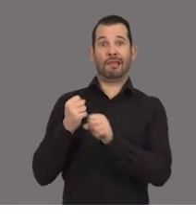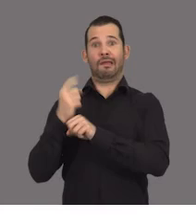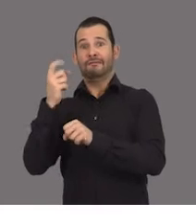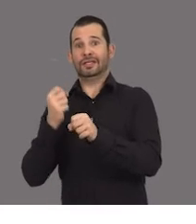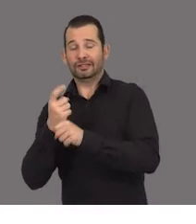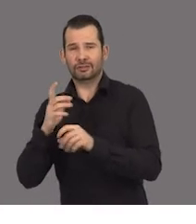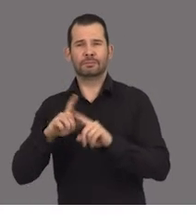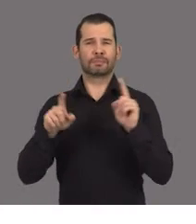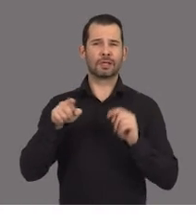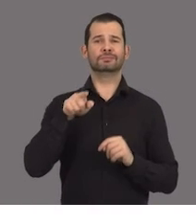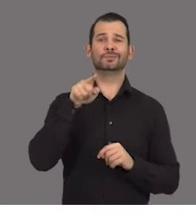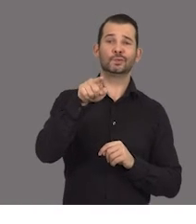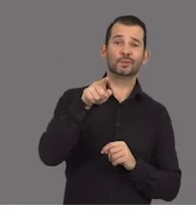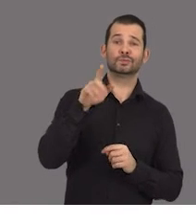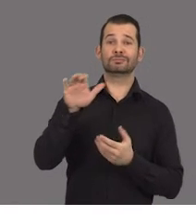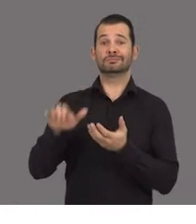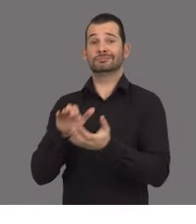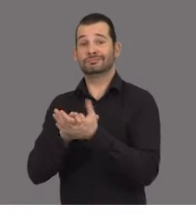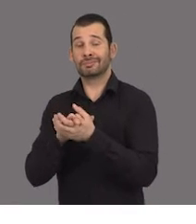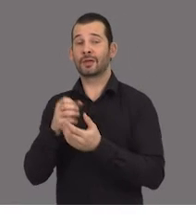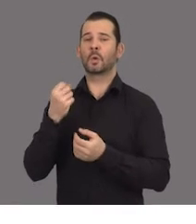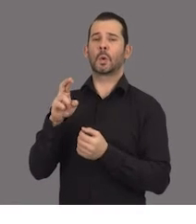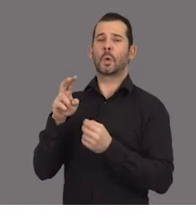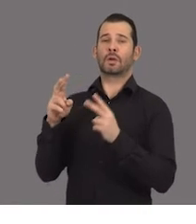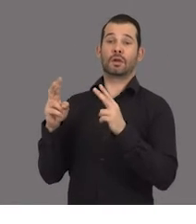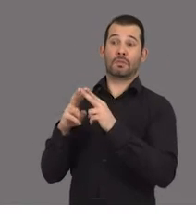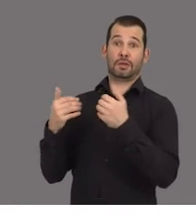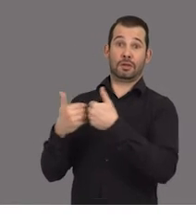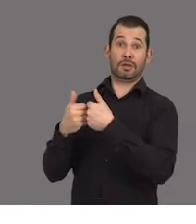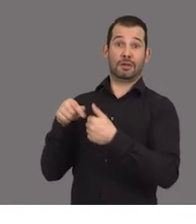common-law partner, if applicable, must do your taxes every year.